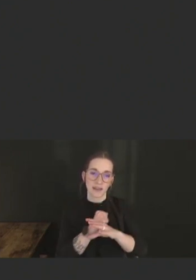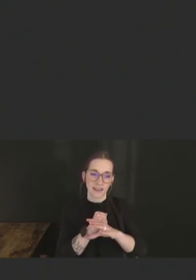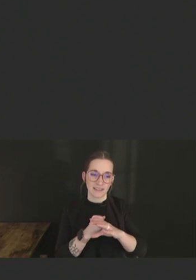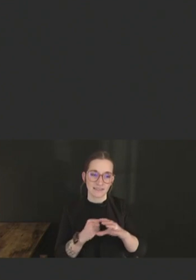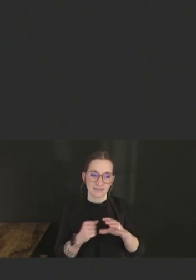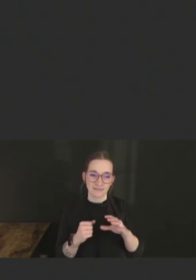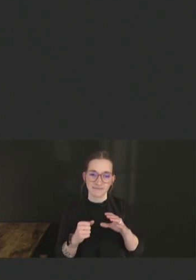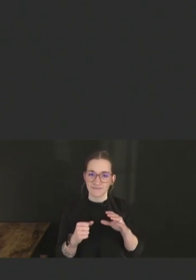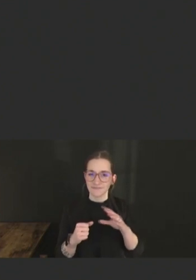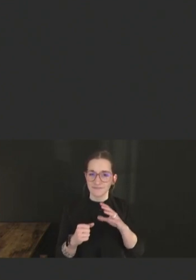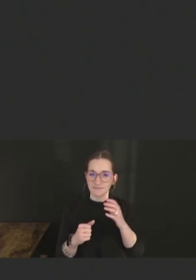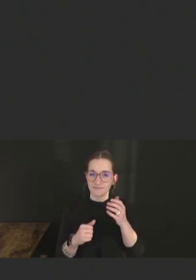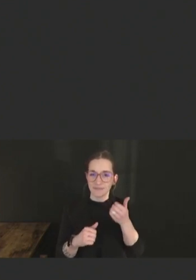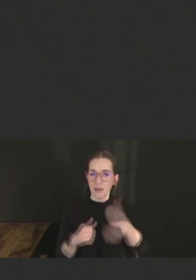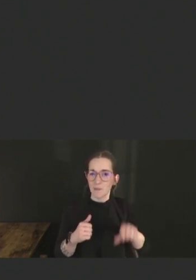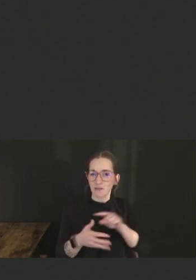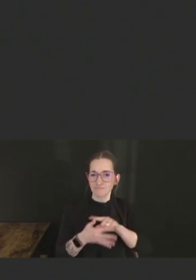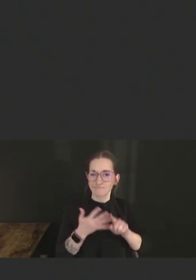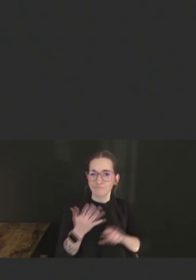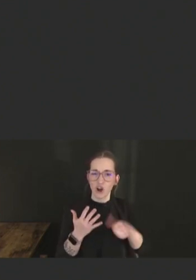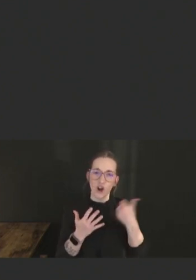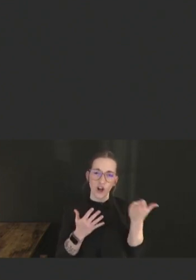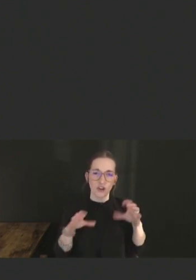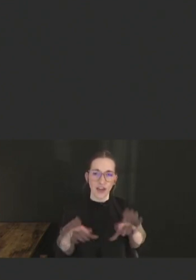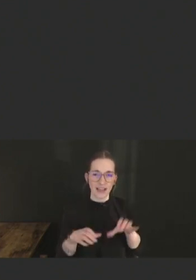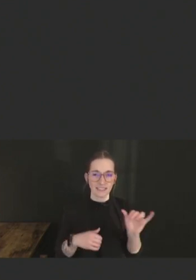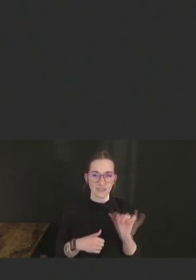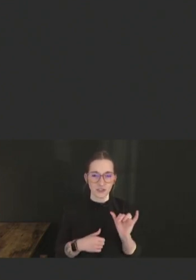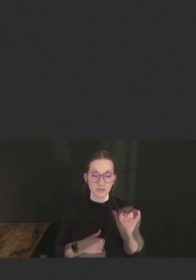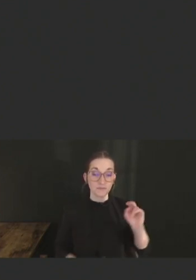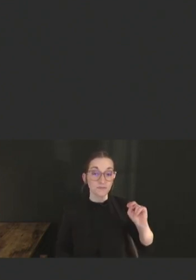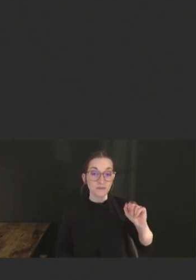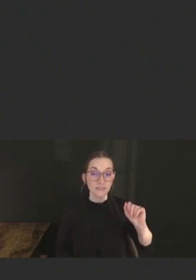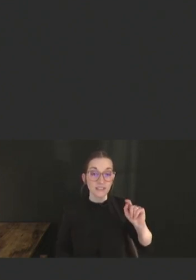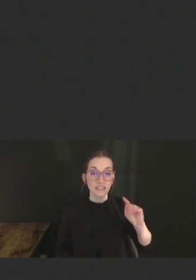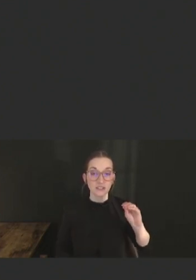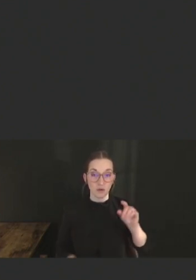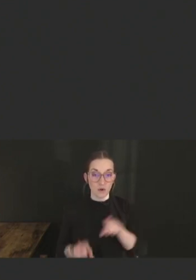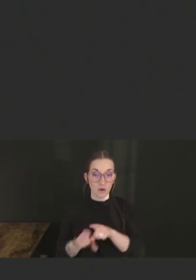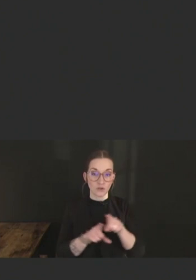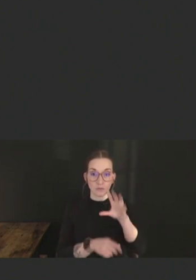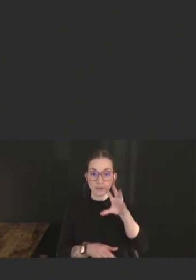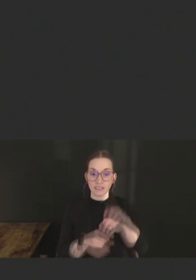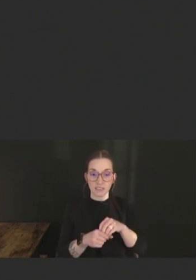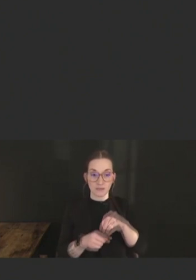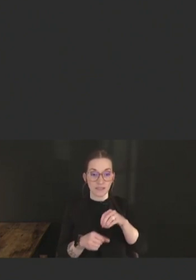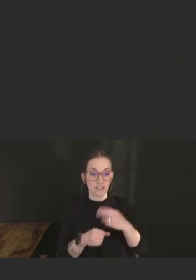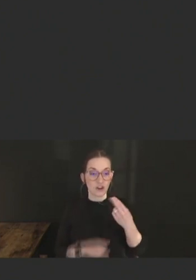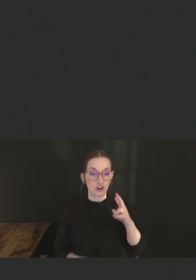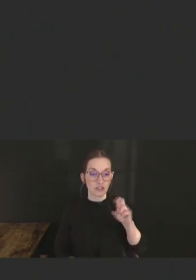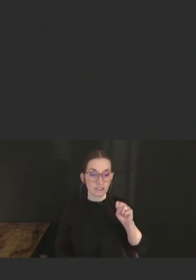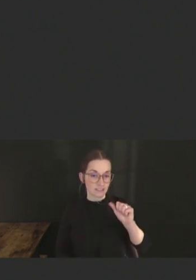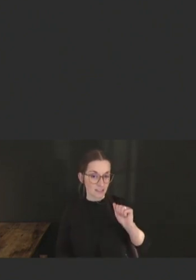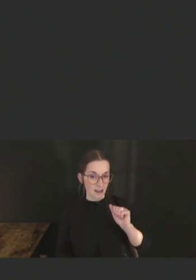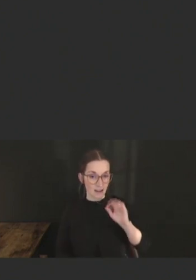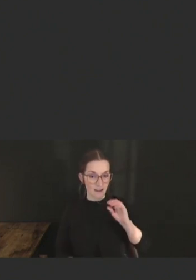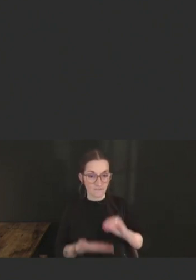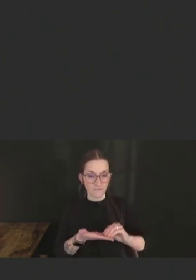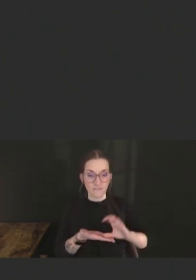NACCHO also participated in a HRSA-funded project with AIM, the Center for Global Health